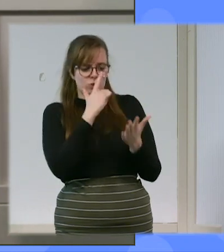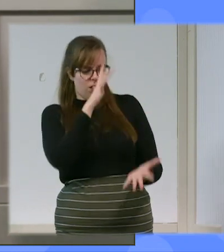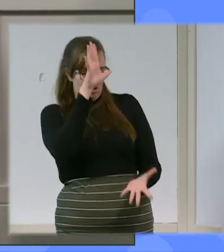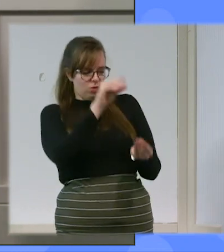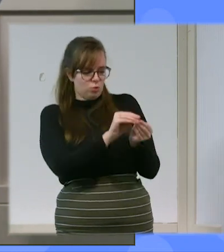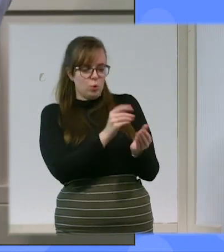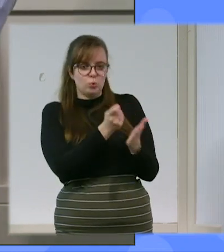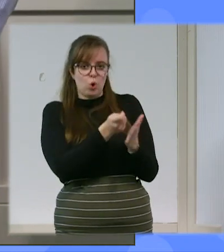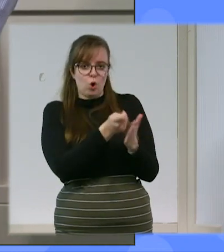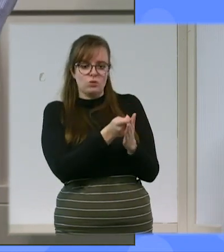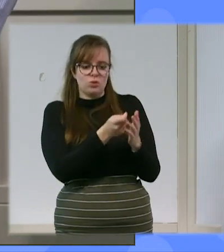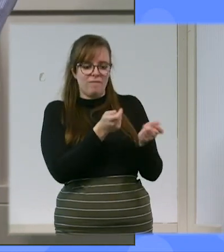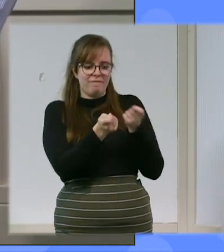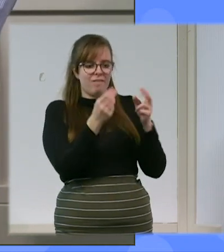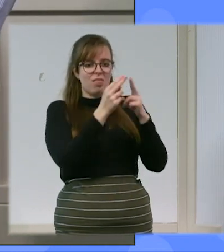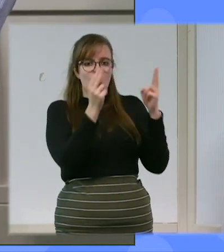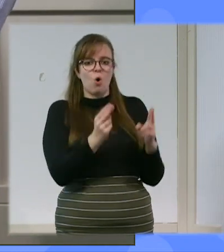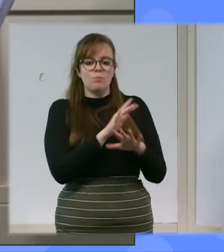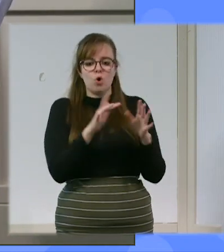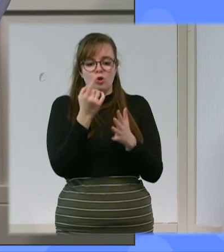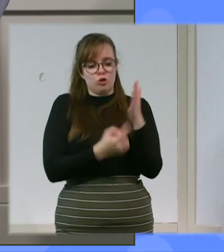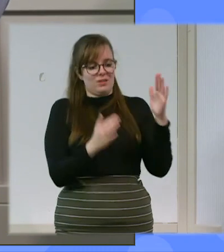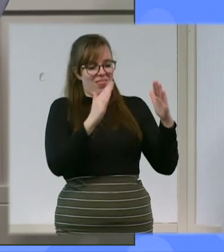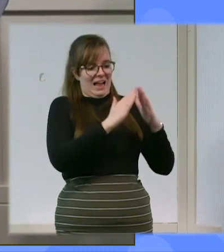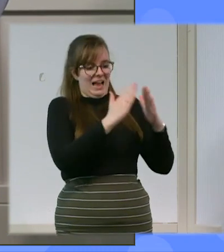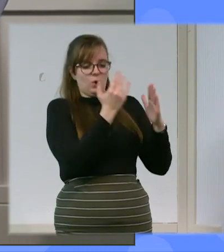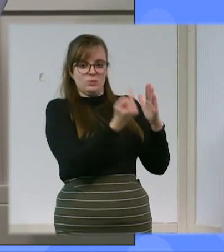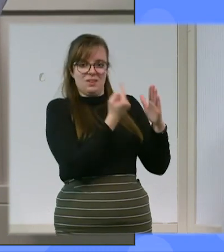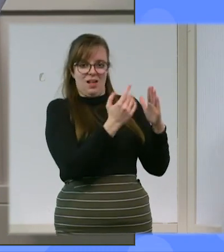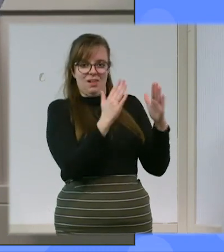home rather than just the home itself because we we do have this problem